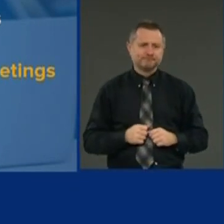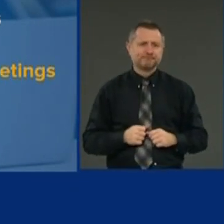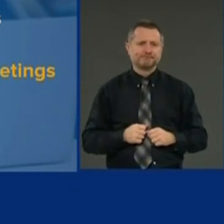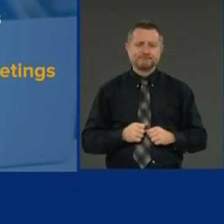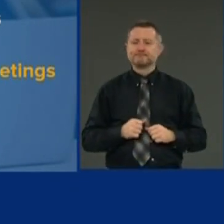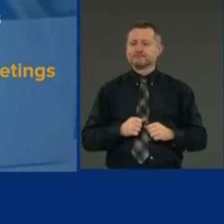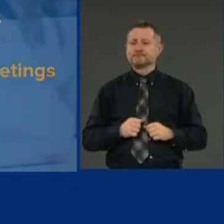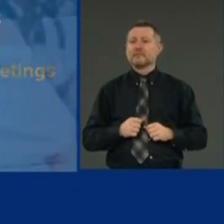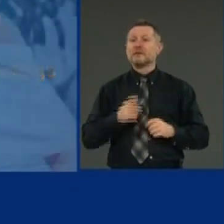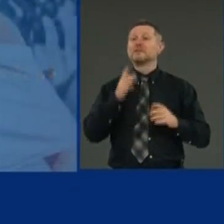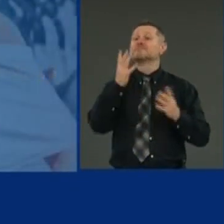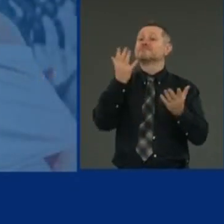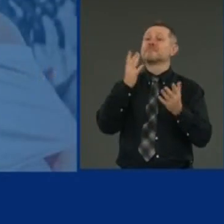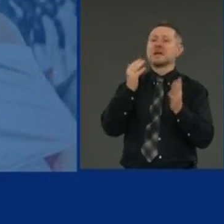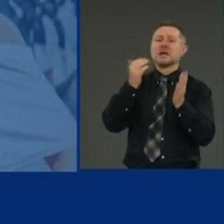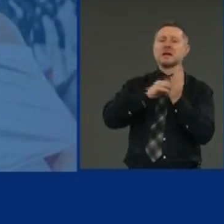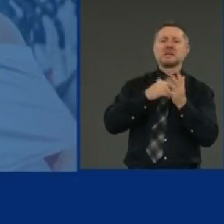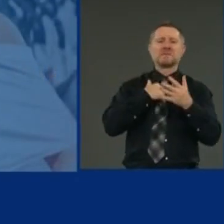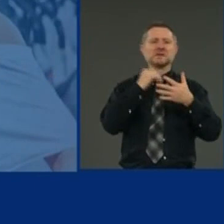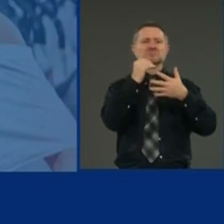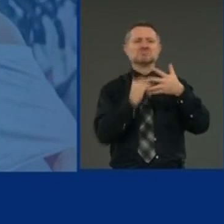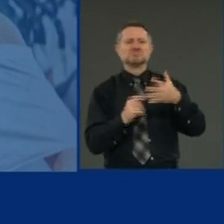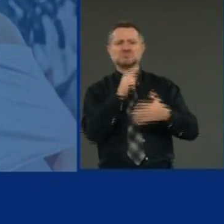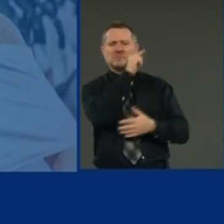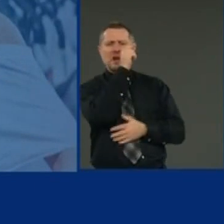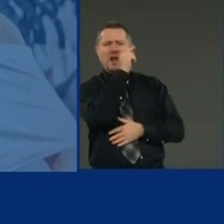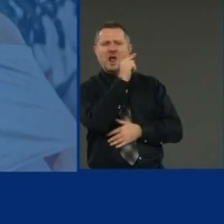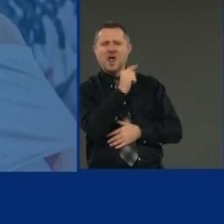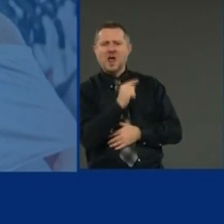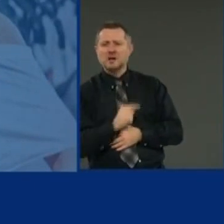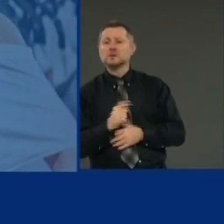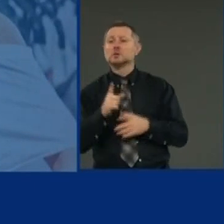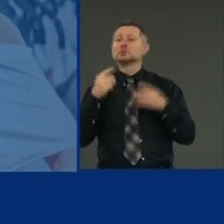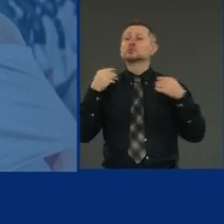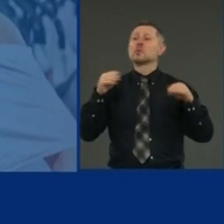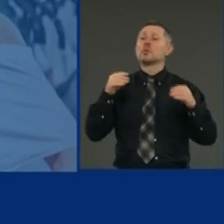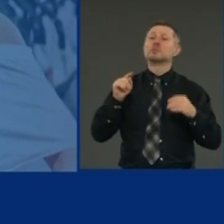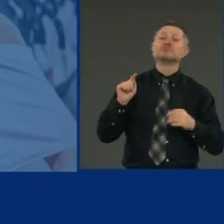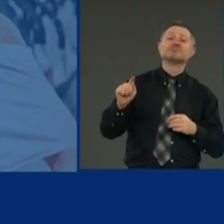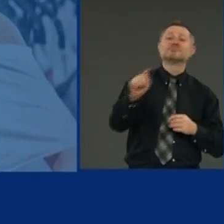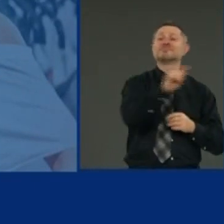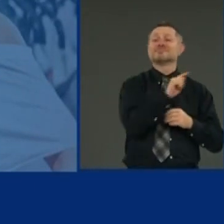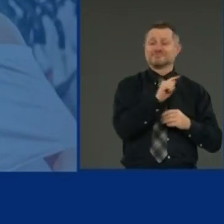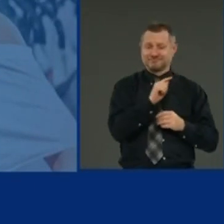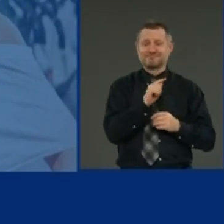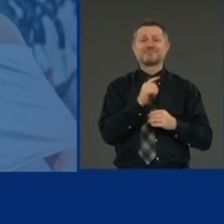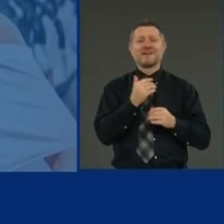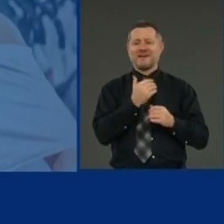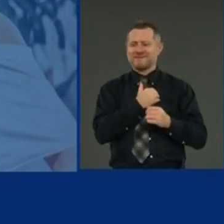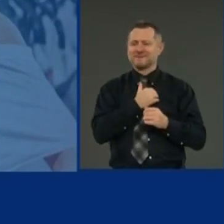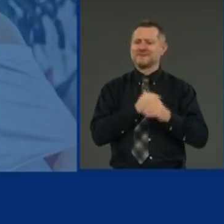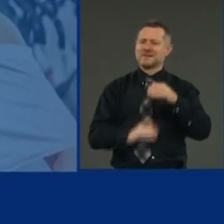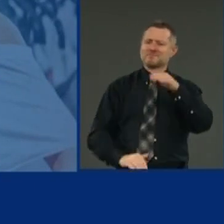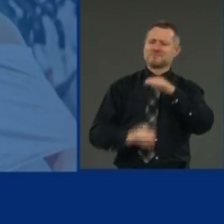THE TIME FOOD AND BEVERAGES. YOU REALLY DON'T WANT TO DO THAT NOW. BUT AGAIN THE SPECIFIC GUIDANCE